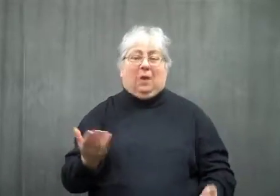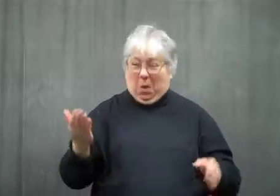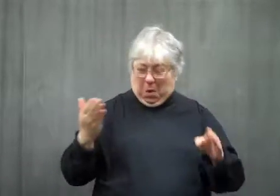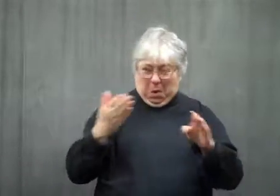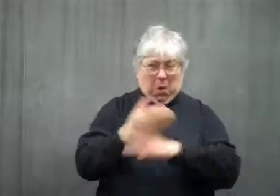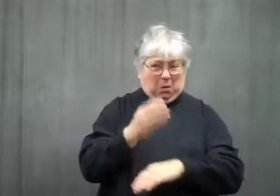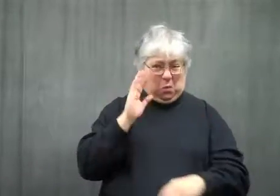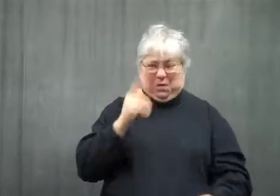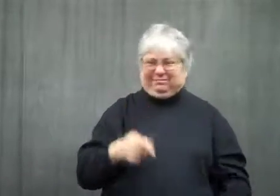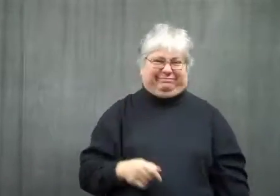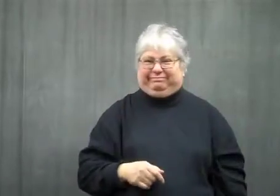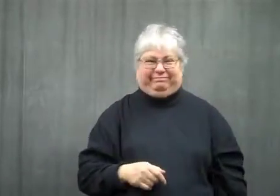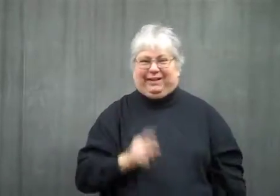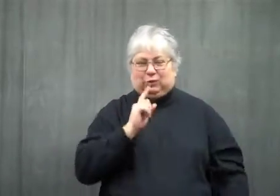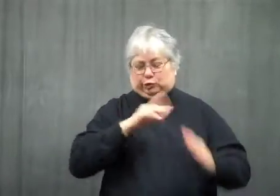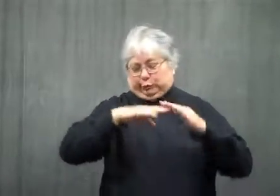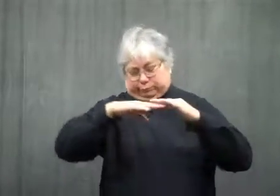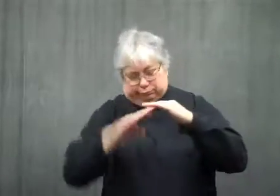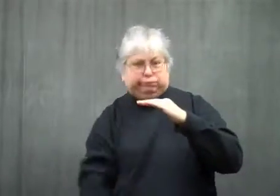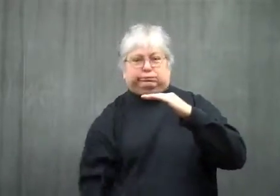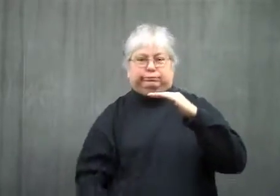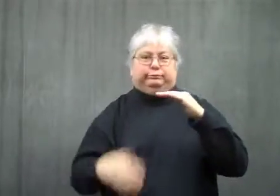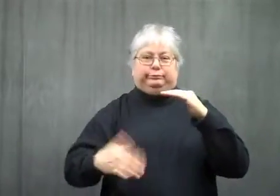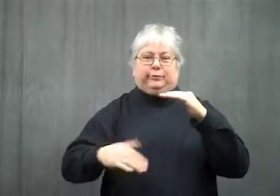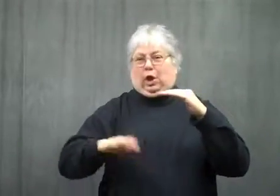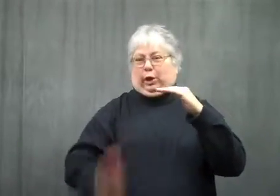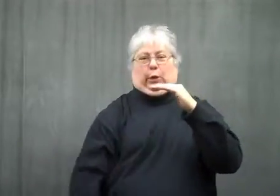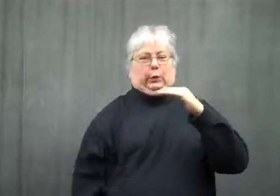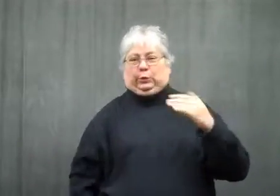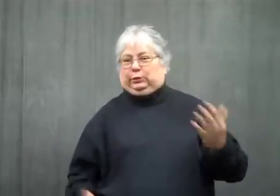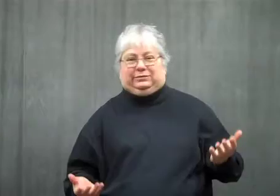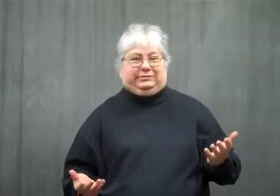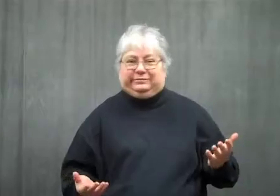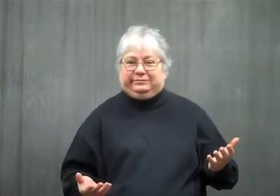The amount of exposure will be far below that level.